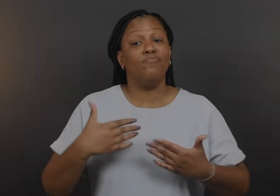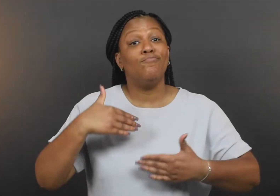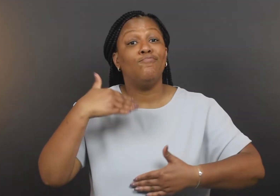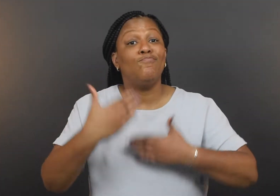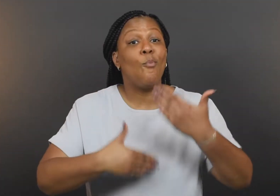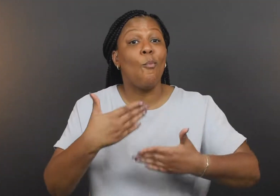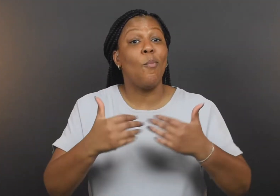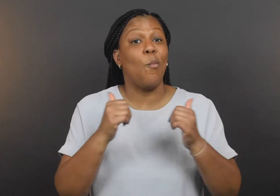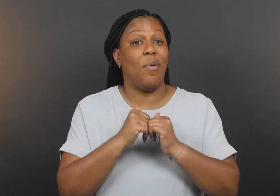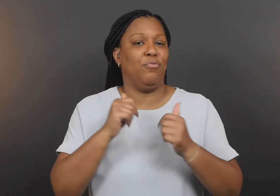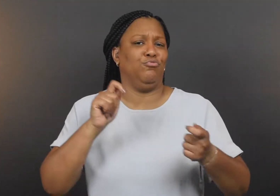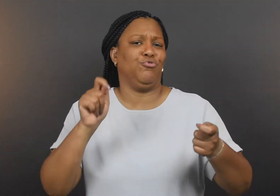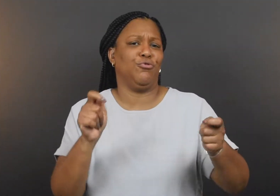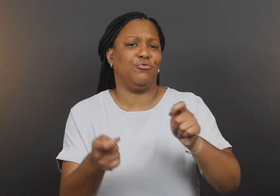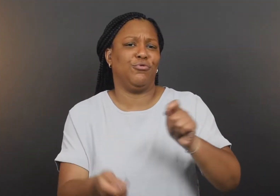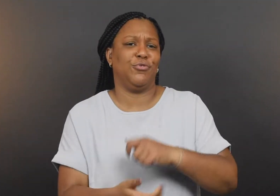Rolling With the Changes